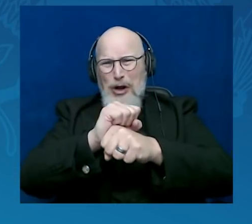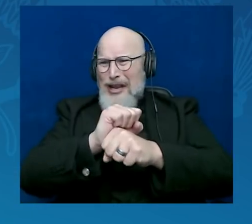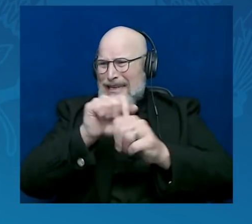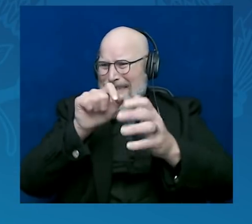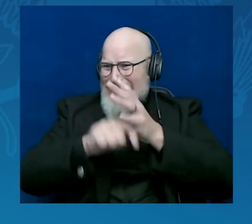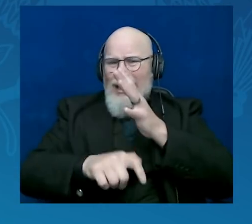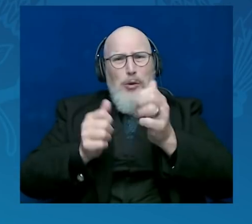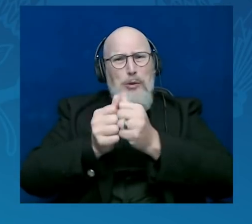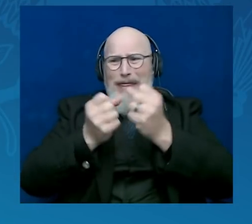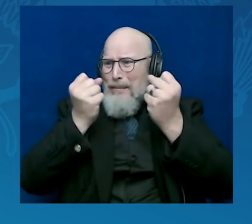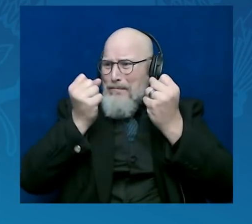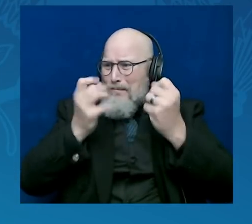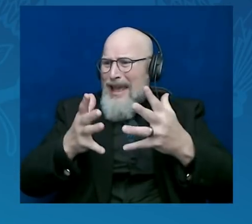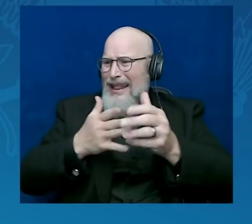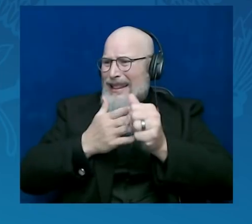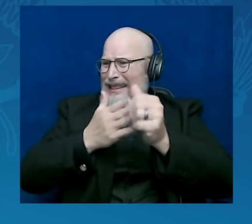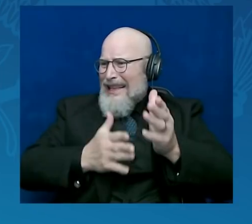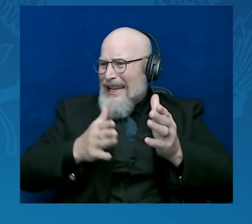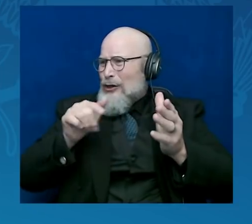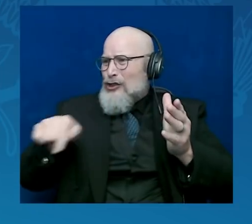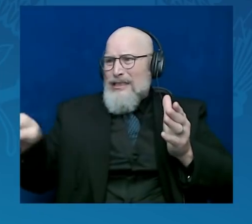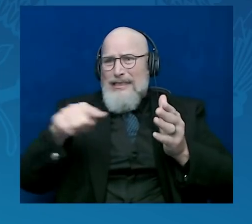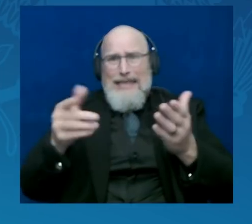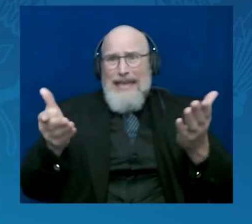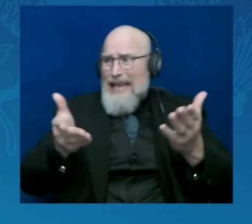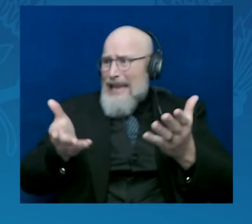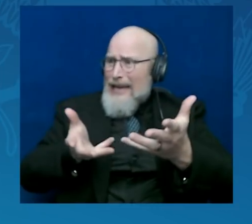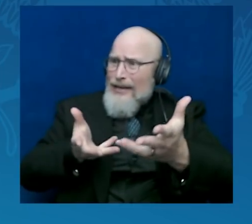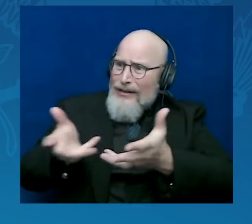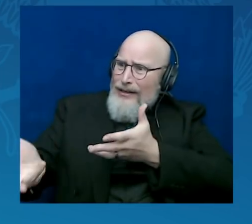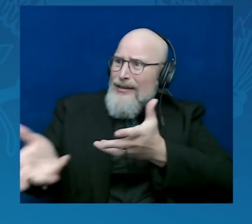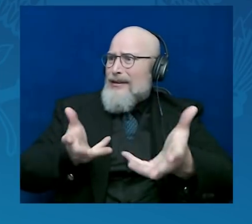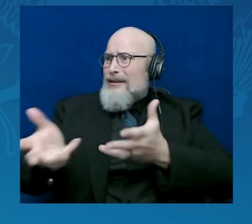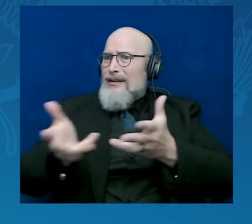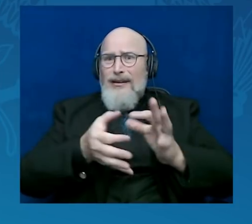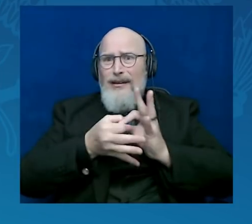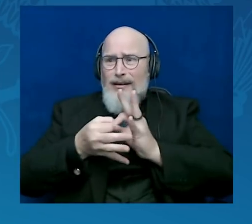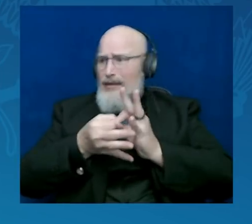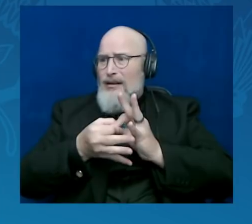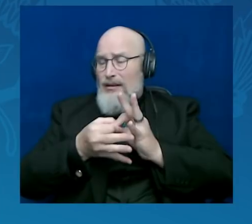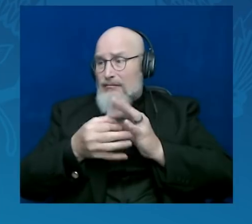to ensure we are prepared to move forward with consequences.